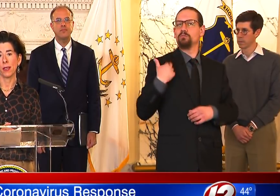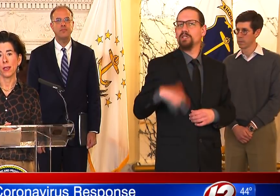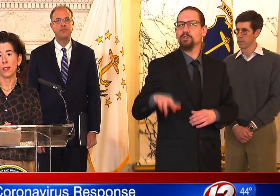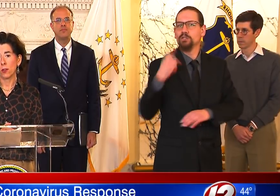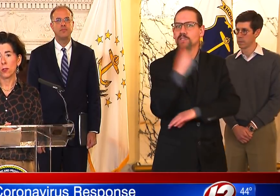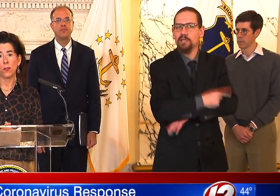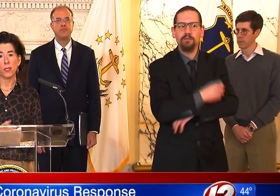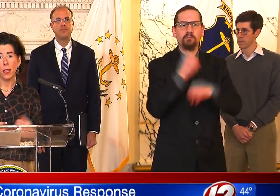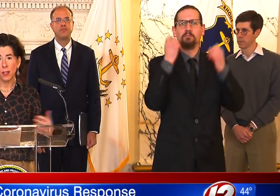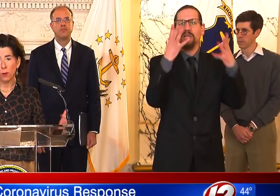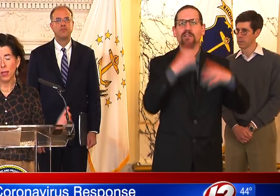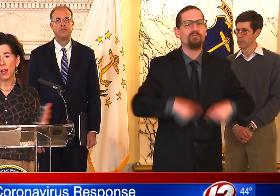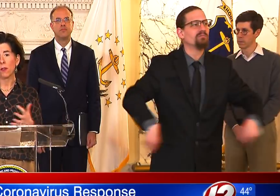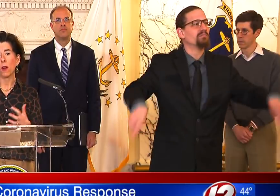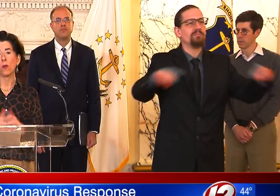SUNDAY, WE GET UP TO WORK -- WE GET TO CHURCH.